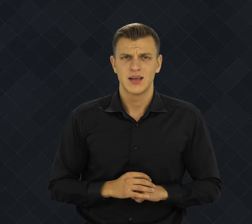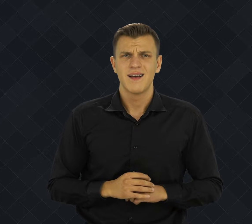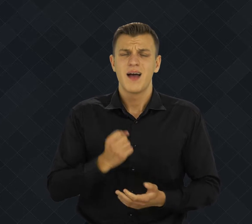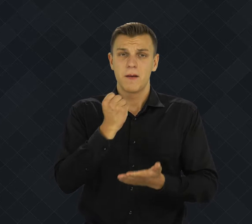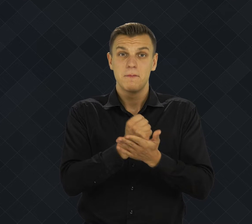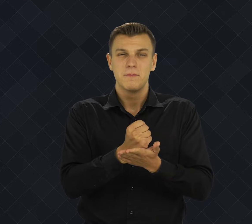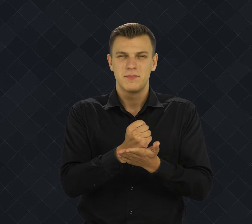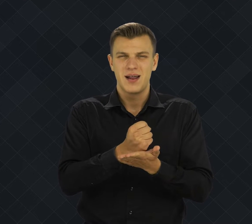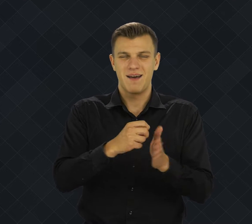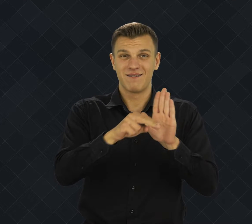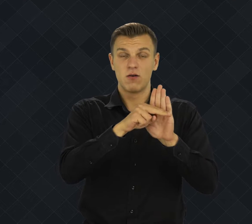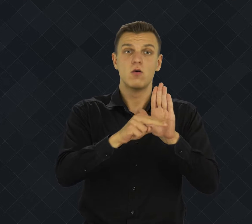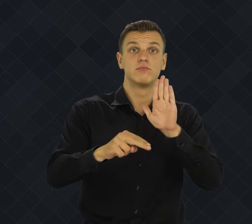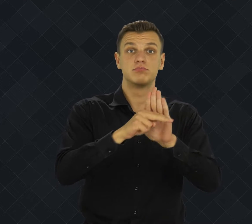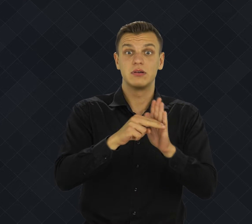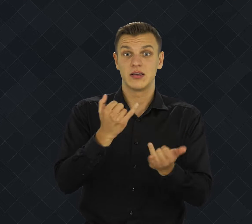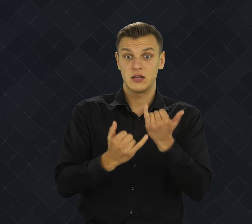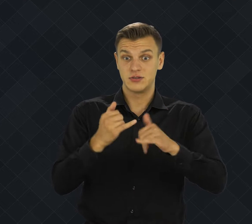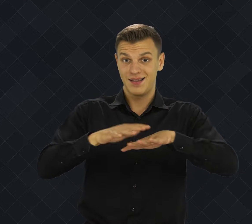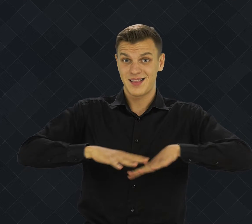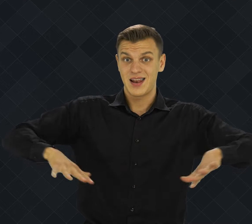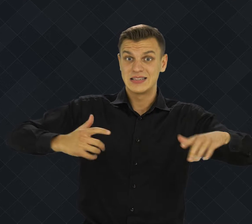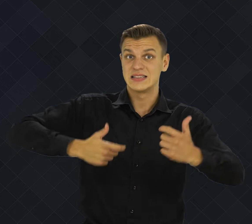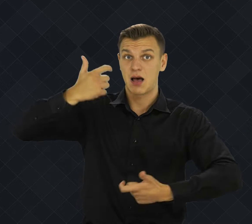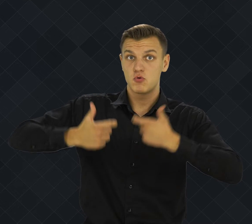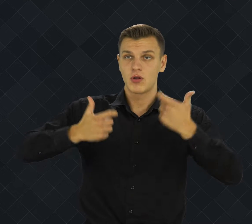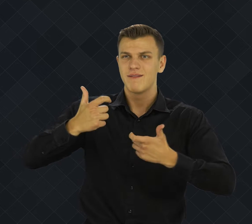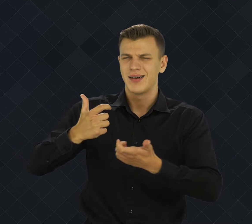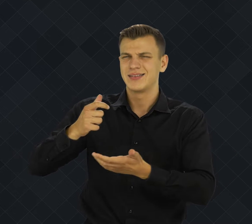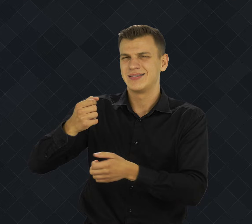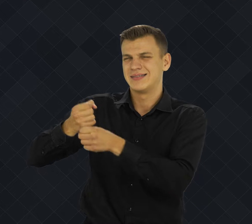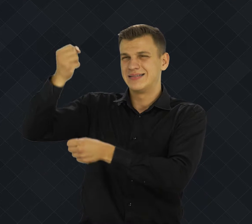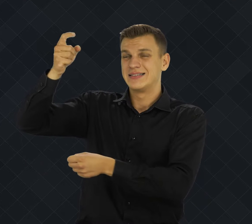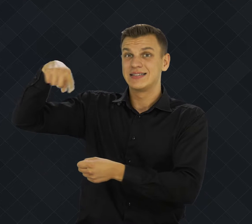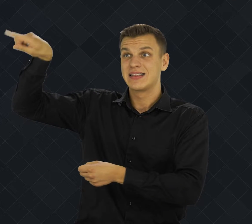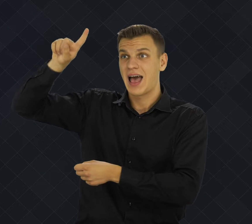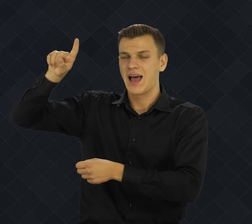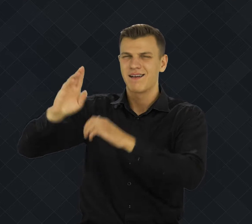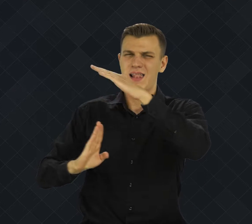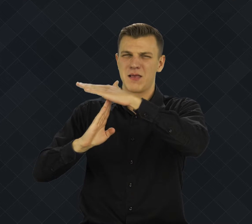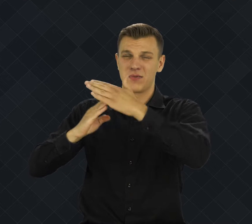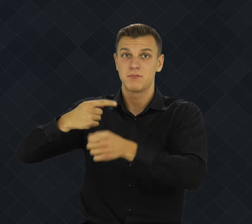Obligatory officer detains for three months